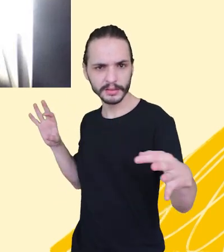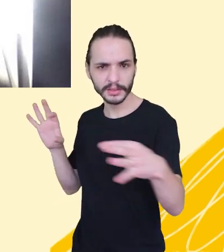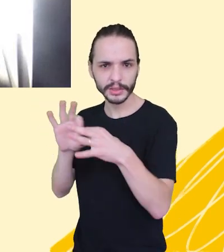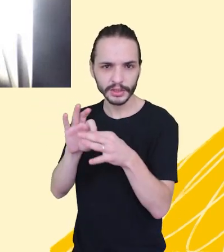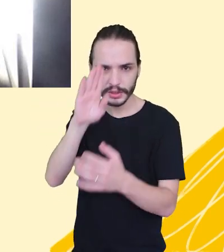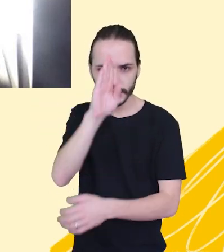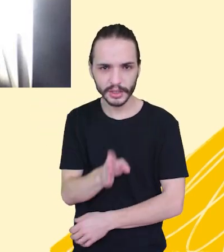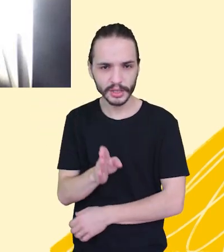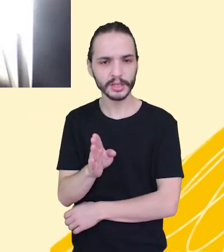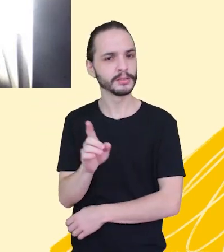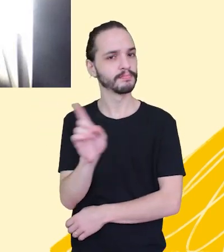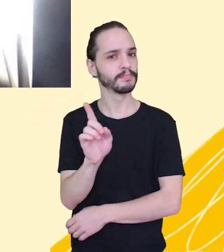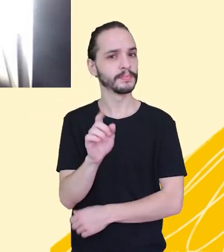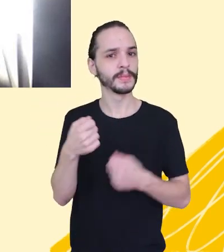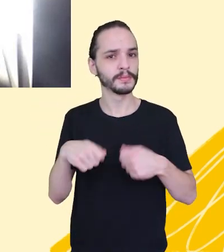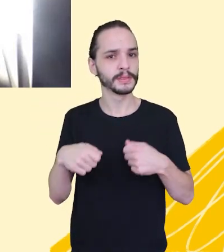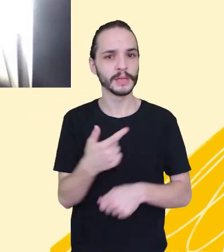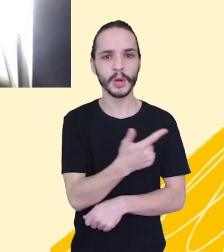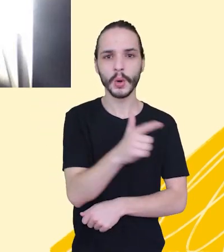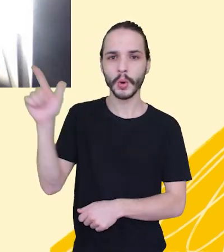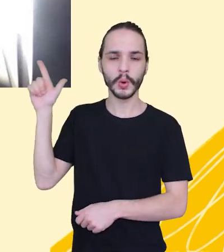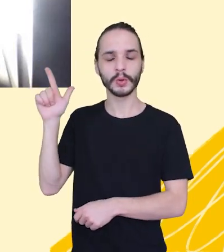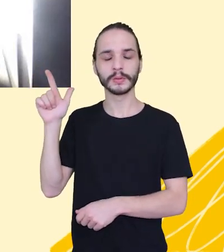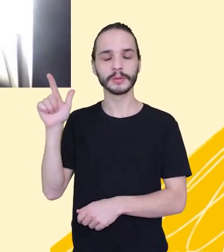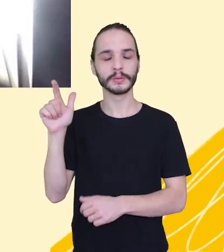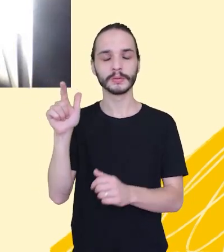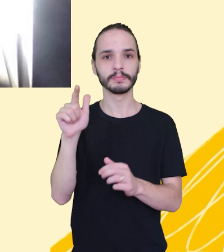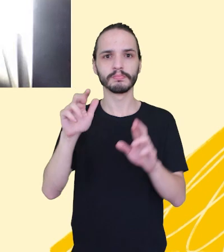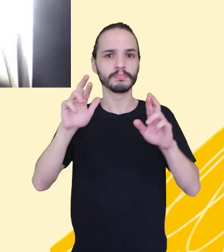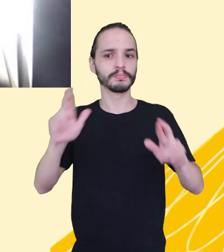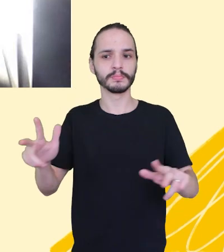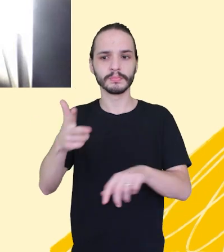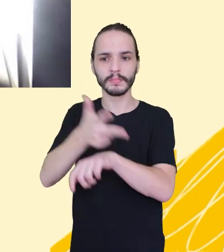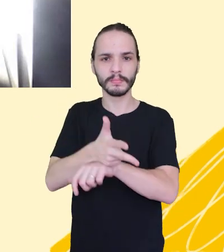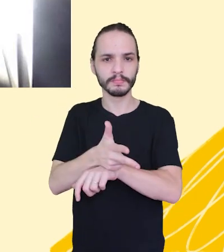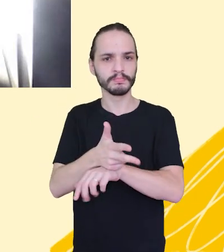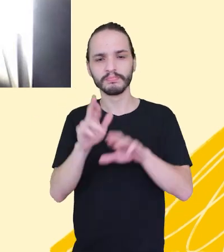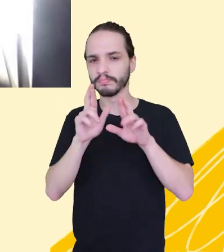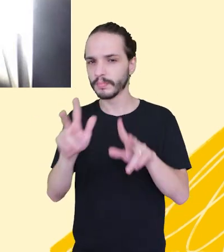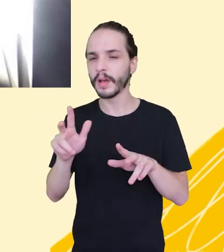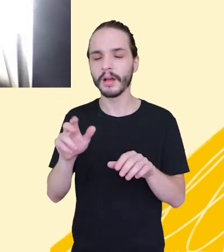For sure, the music fits in a way the rhythm. It has to otherwise itís painful.